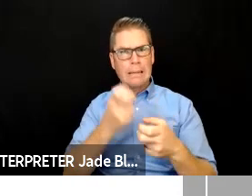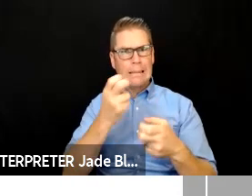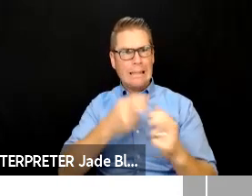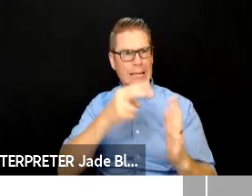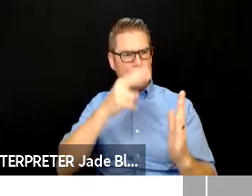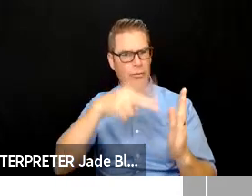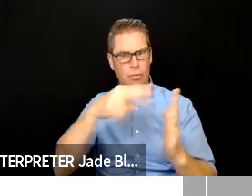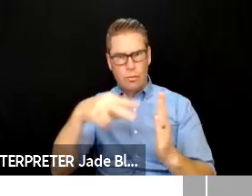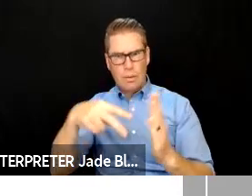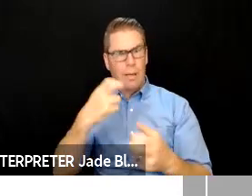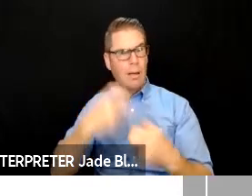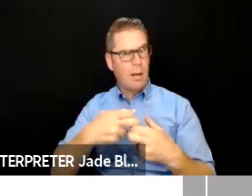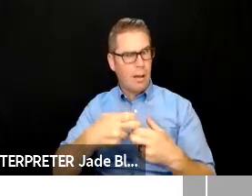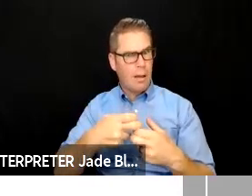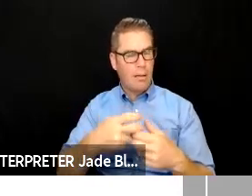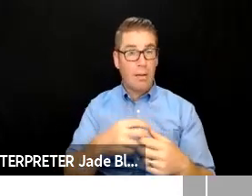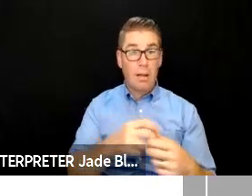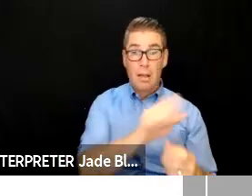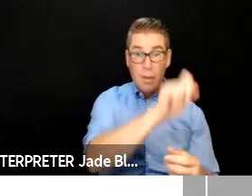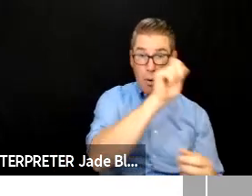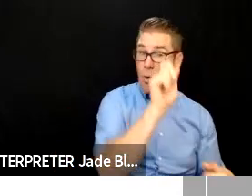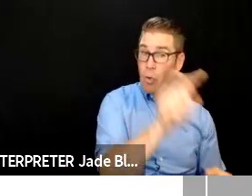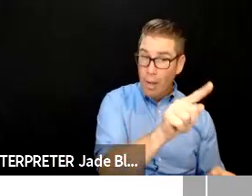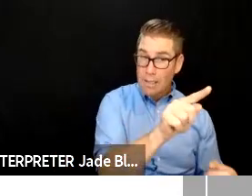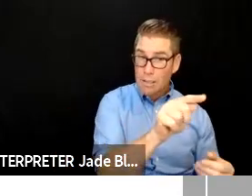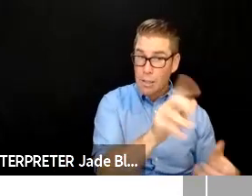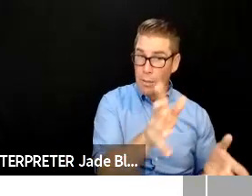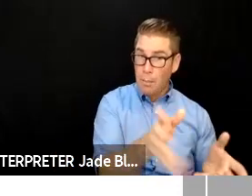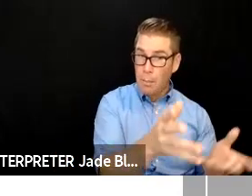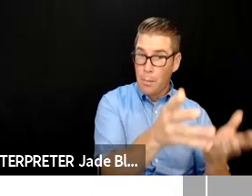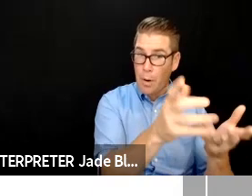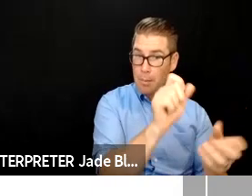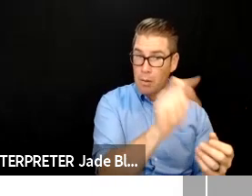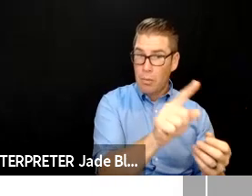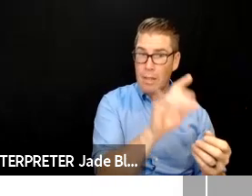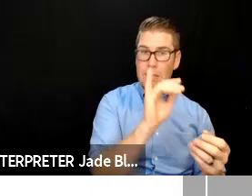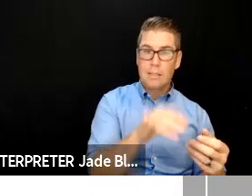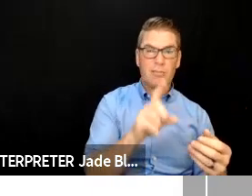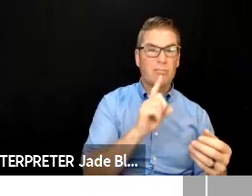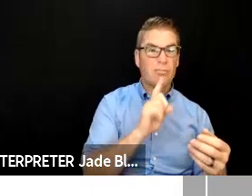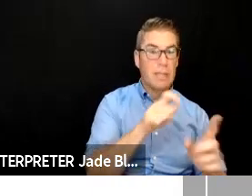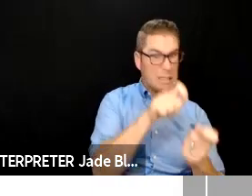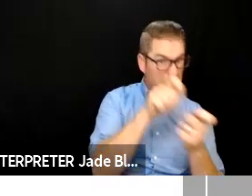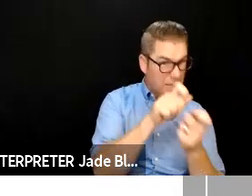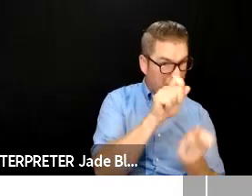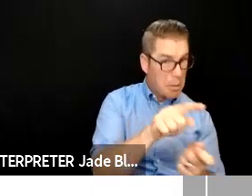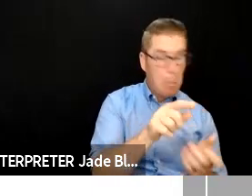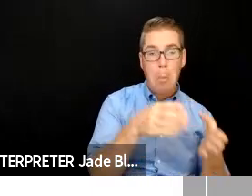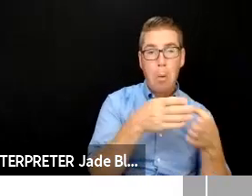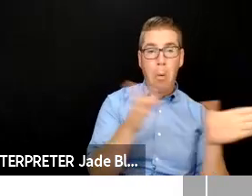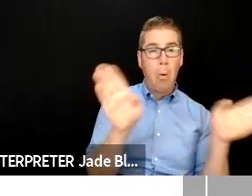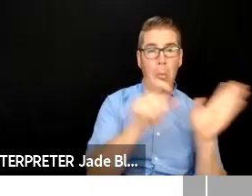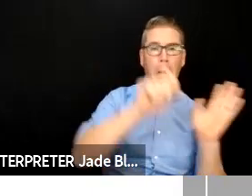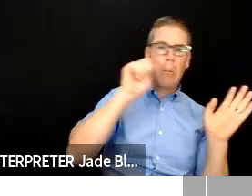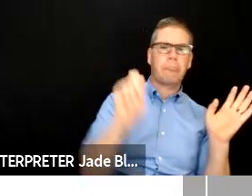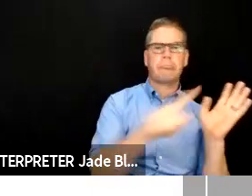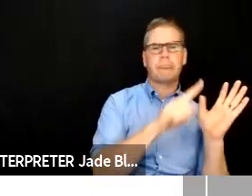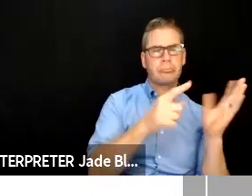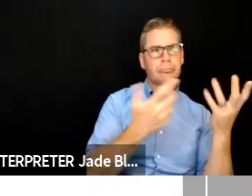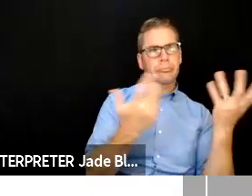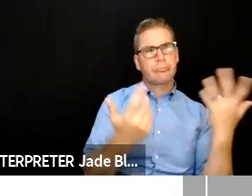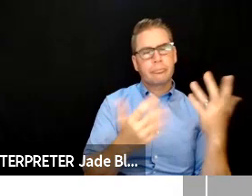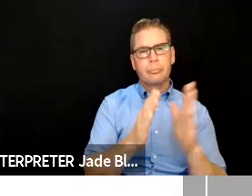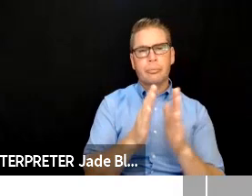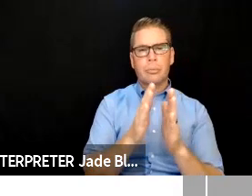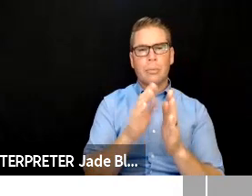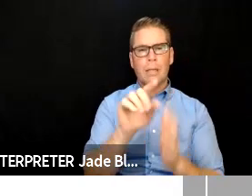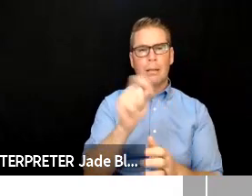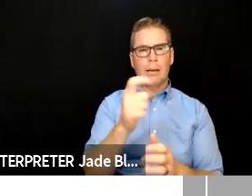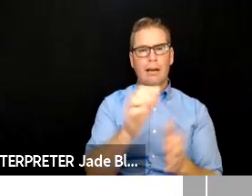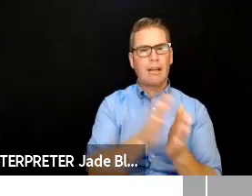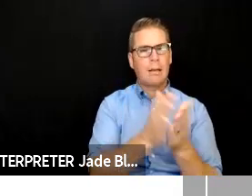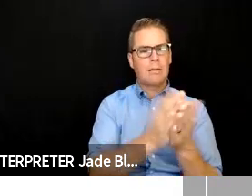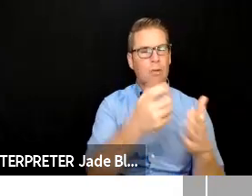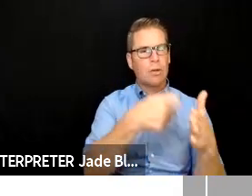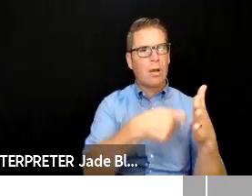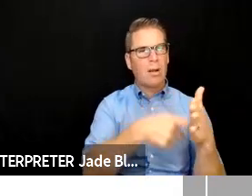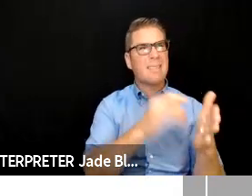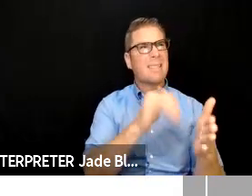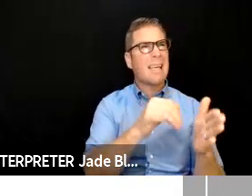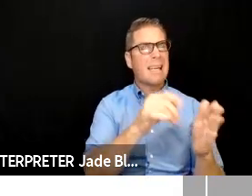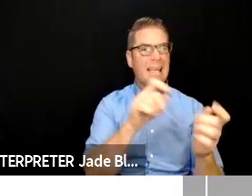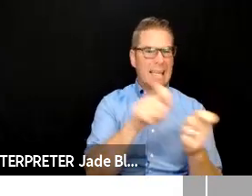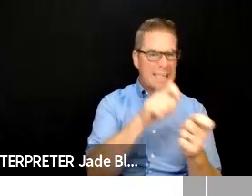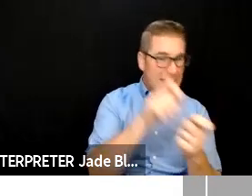Sally Potter: And the question that was asked, it was just a very open ended question about, you know, the cost of tests. I don't have the exact wording, but it was just something really open